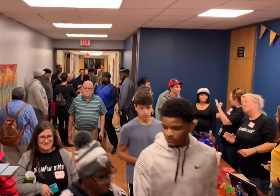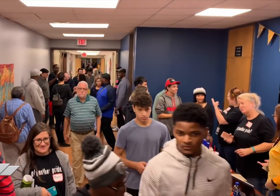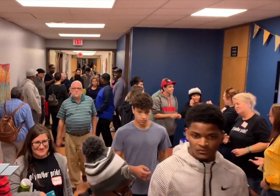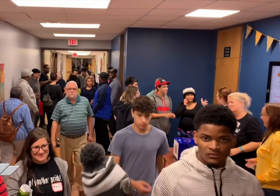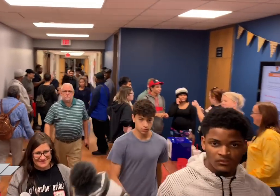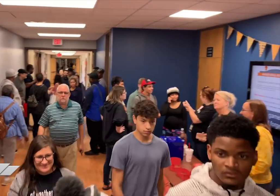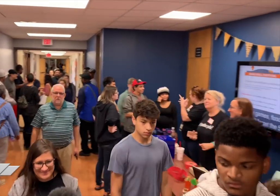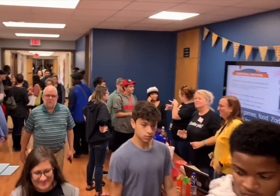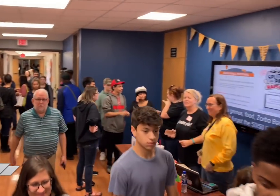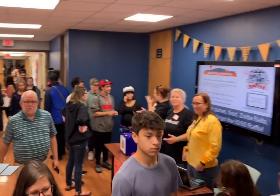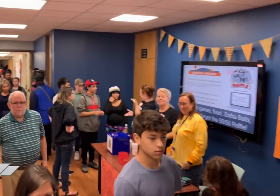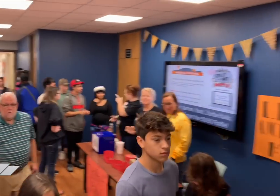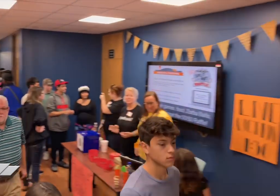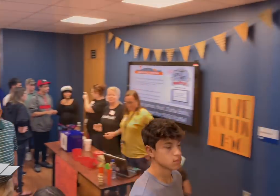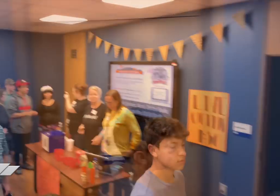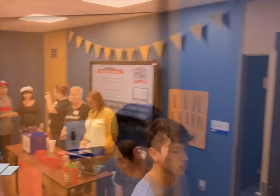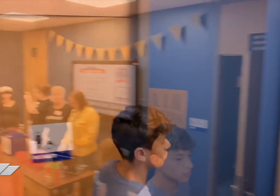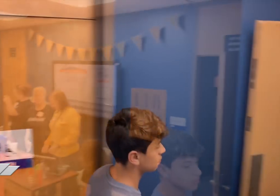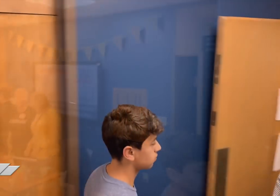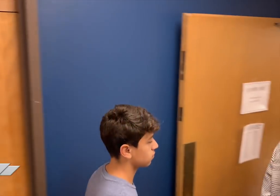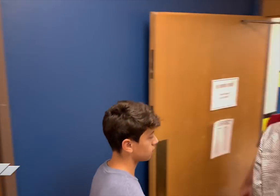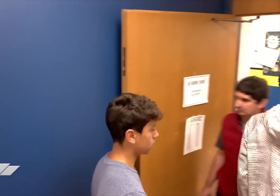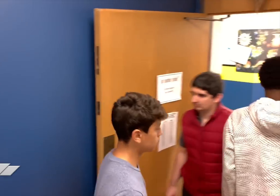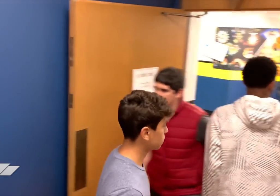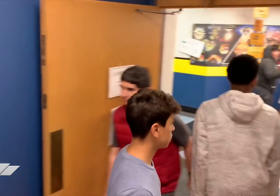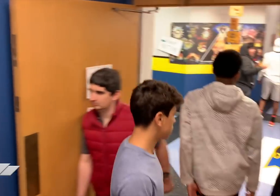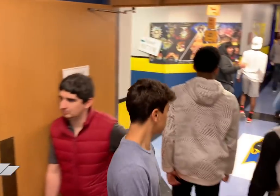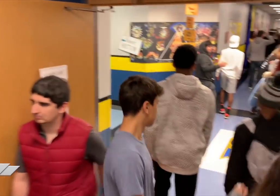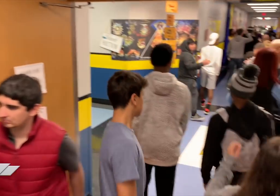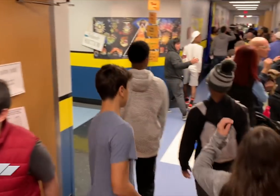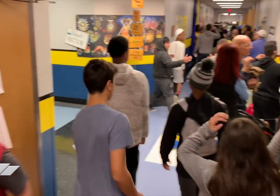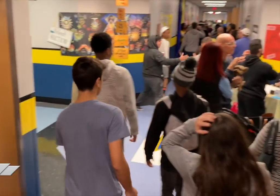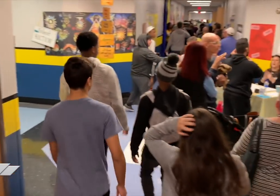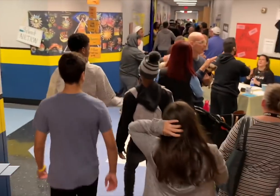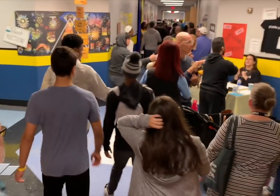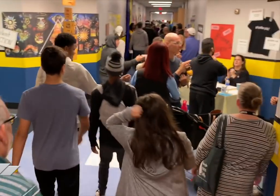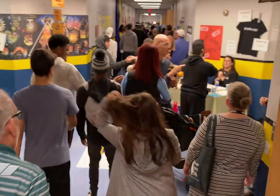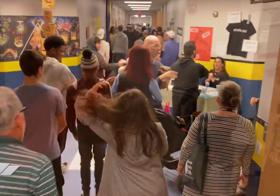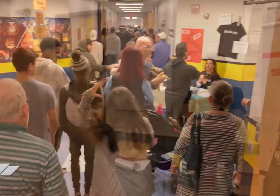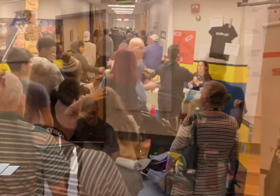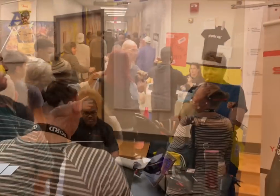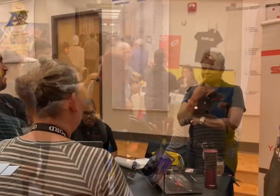The hallways of Atlanta Area School for the Deaf were packed this weekend.